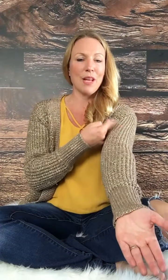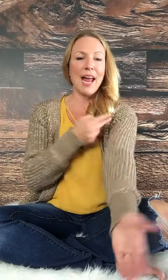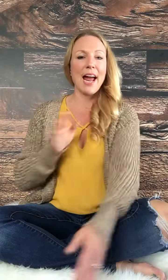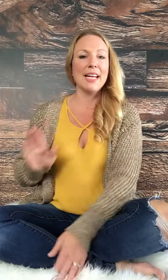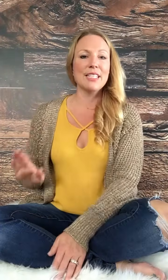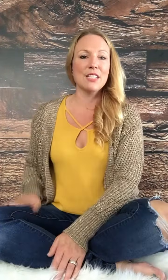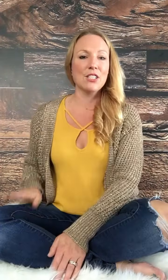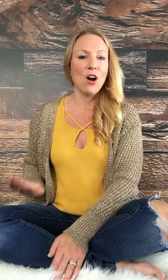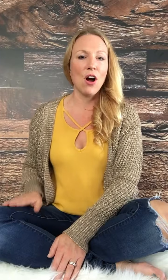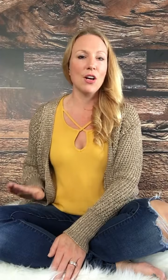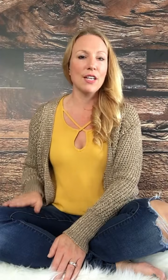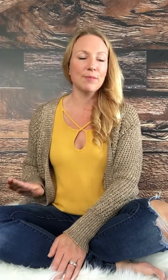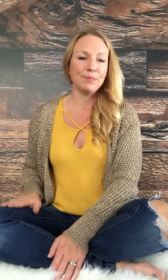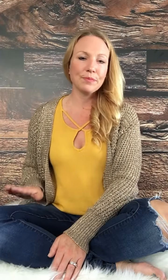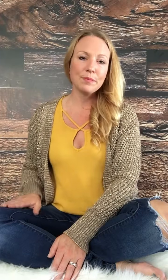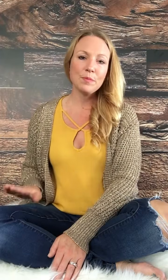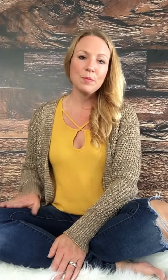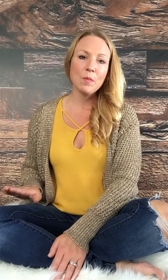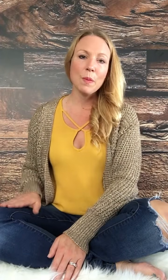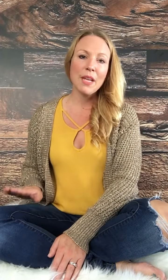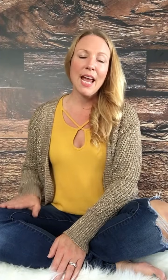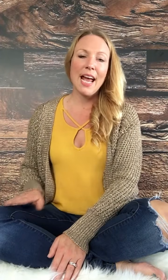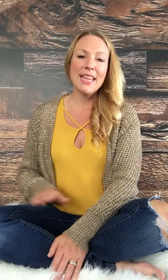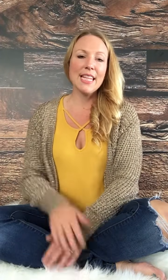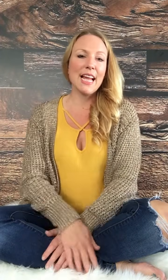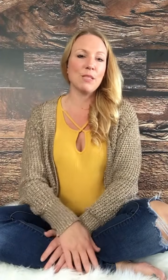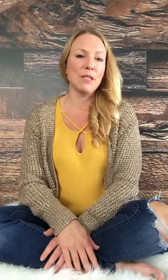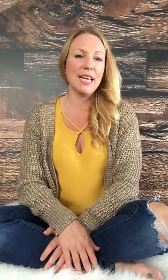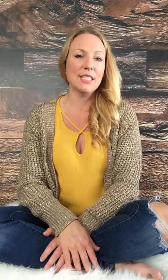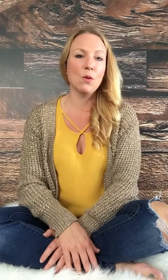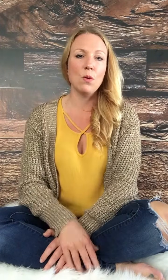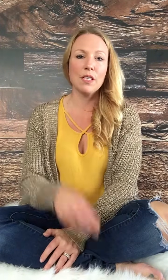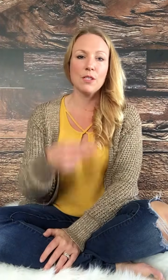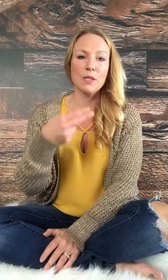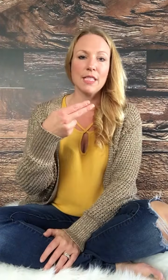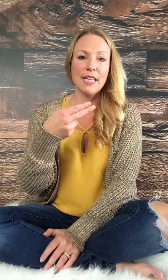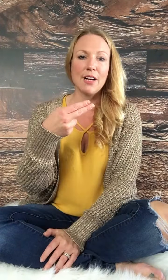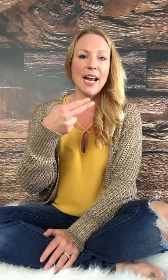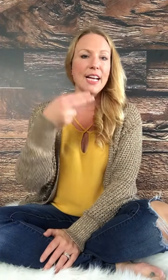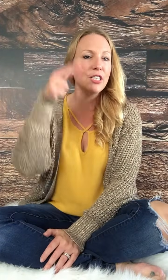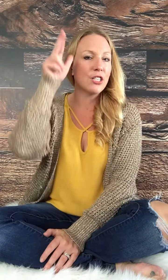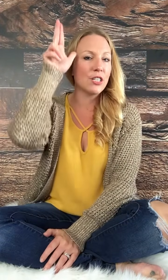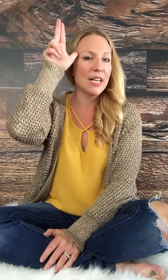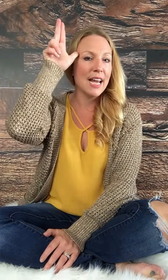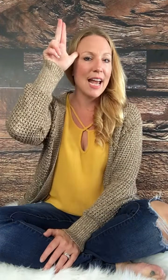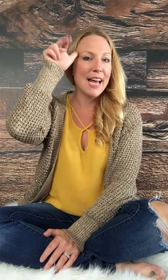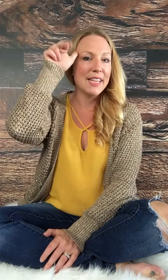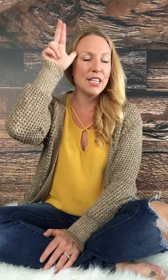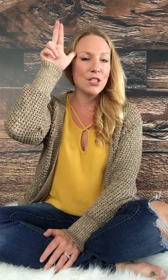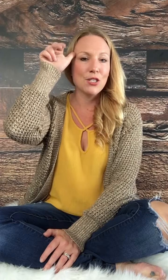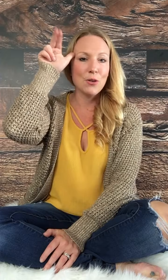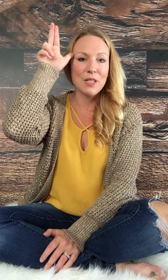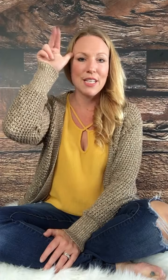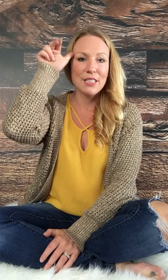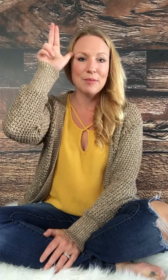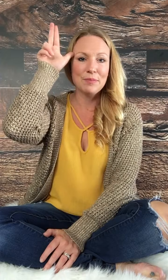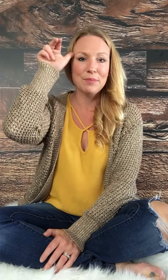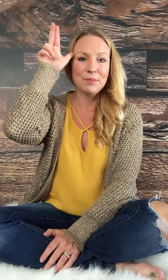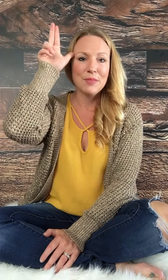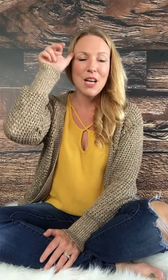And DOG. And then the last one is horse, so it's the letter "H," and then, you just show the ear.